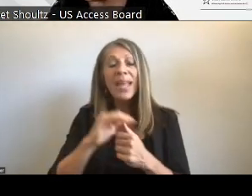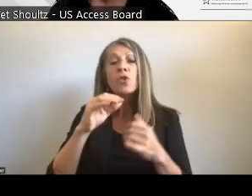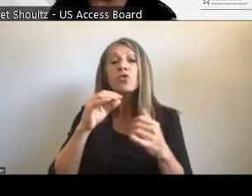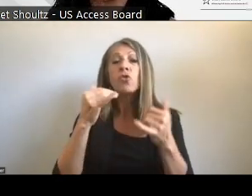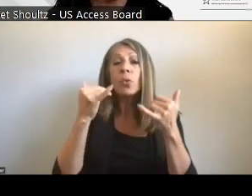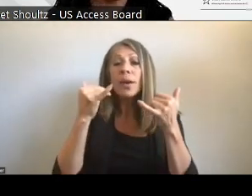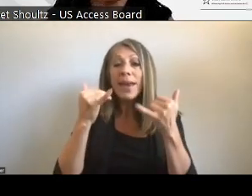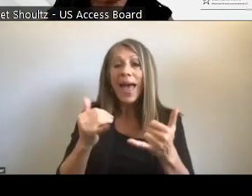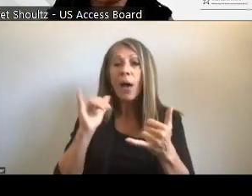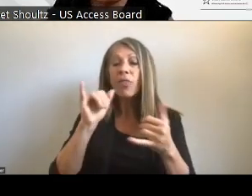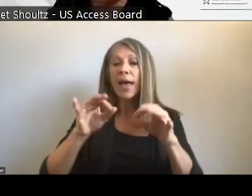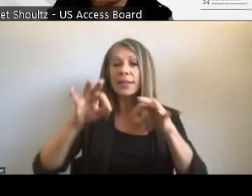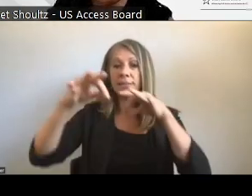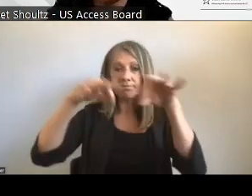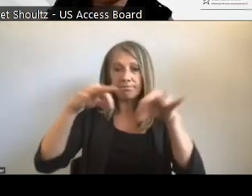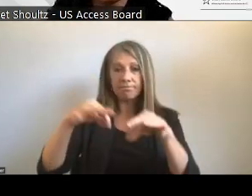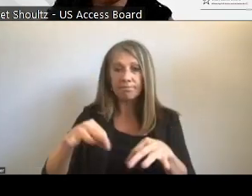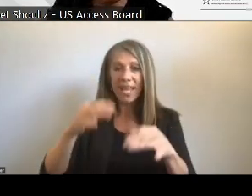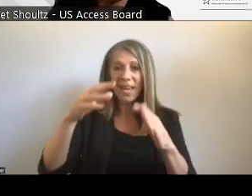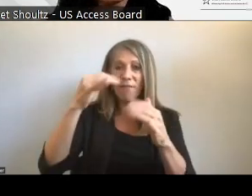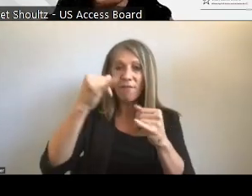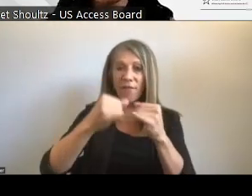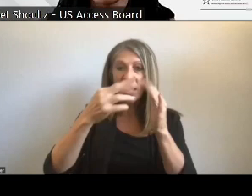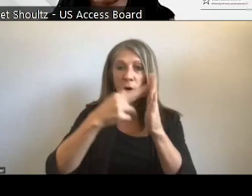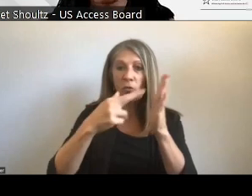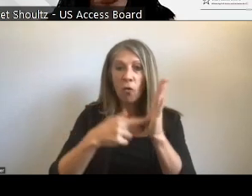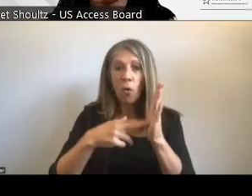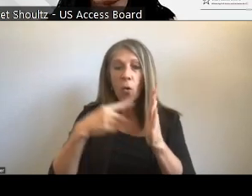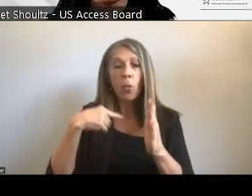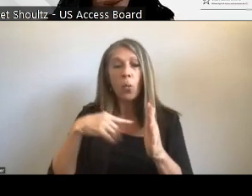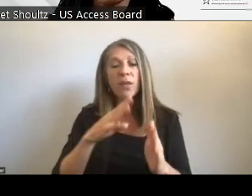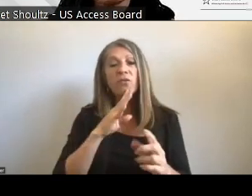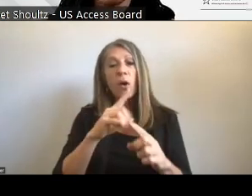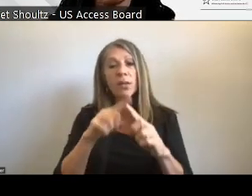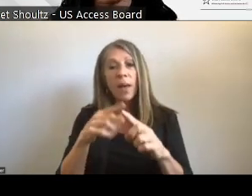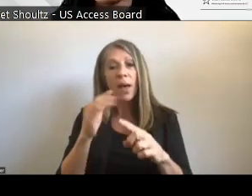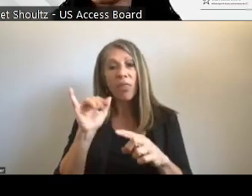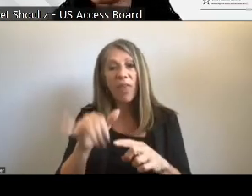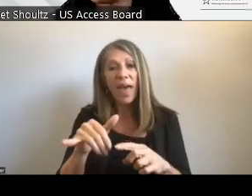explicitly stated in final rule, even though we've talked about it over the years in our trainings.